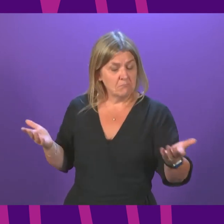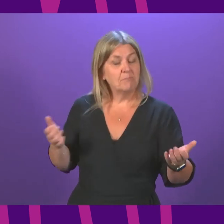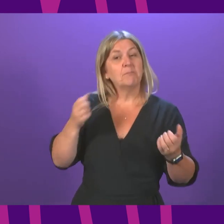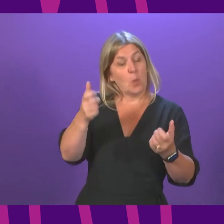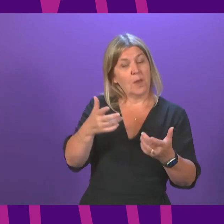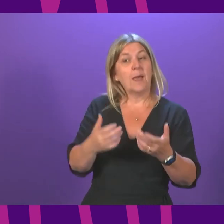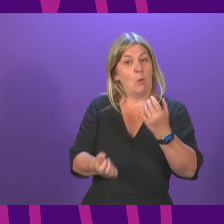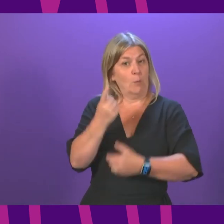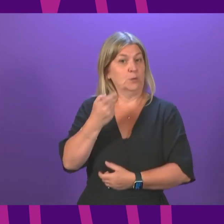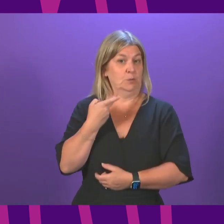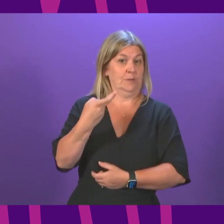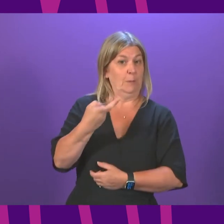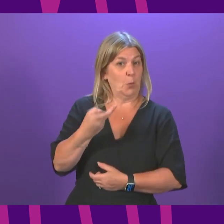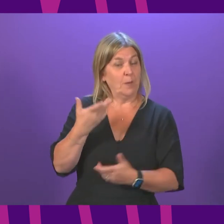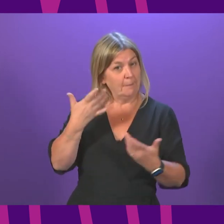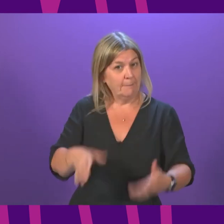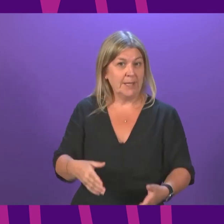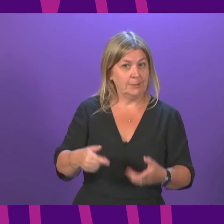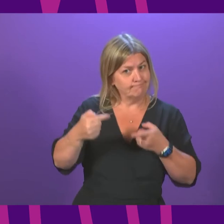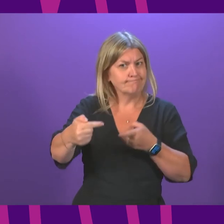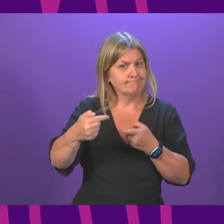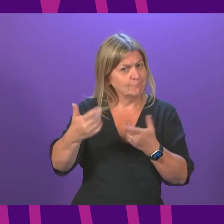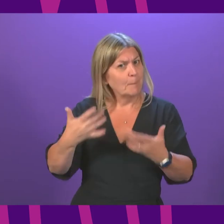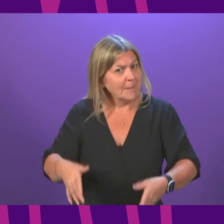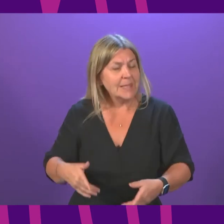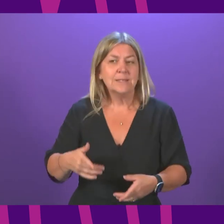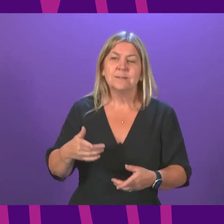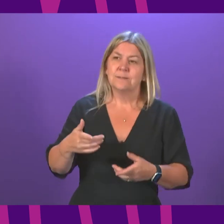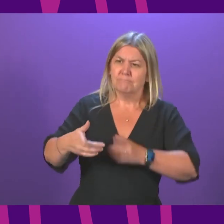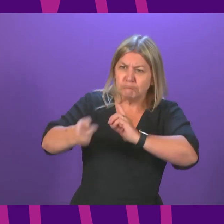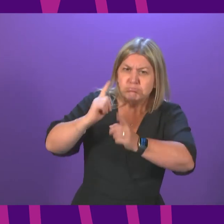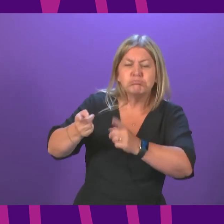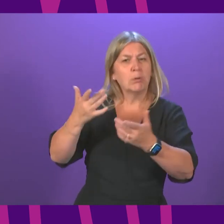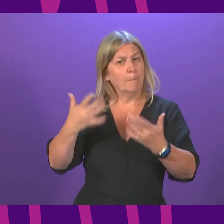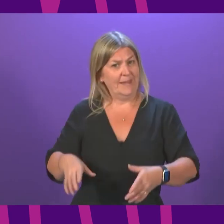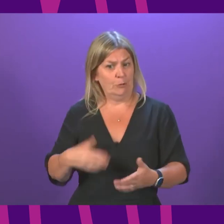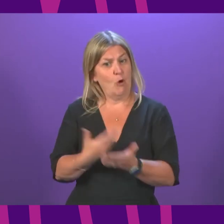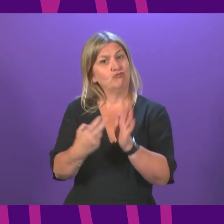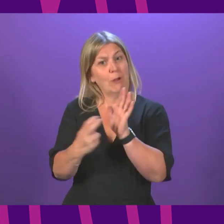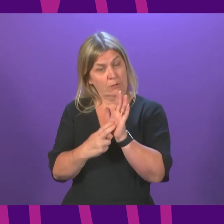I have had the opportunity to have exchanges, which are on the record and which I hope provide